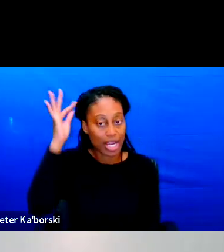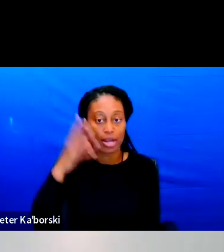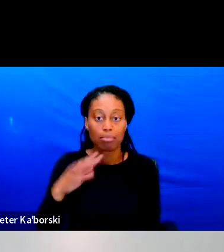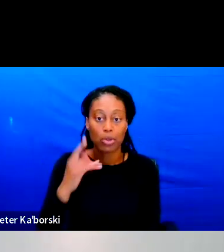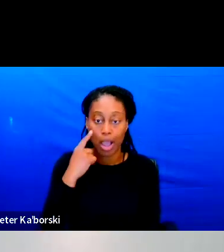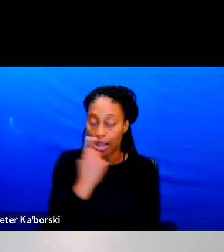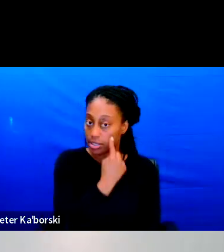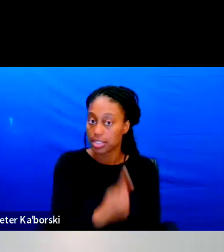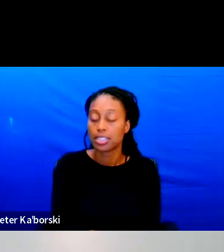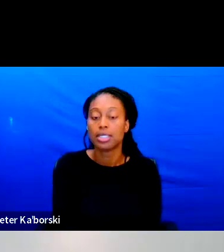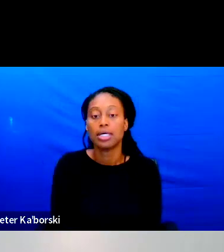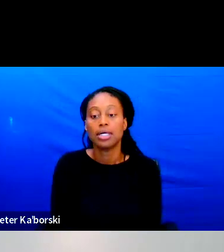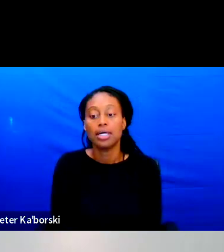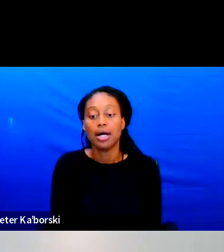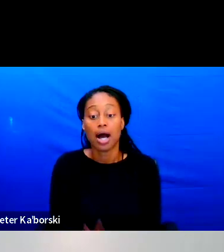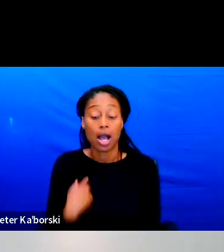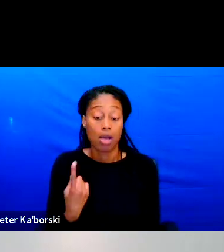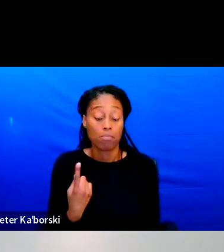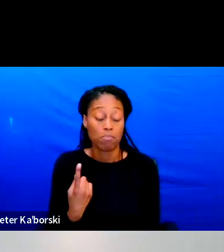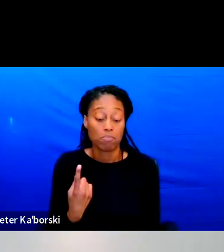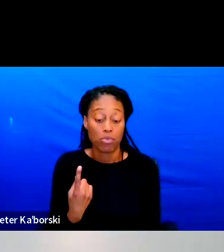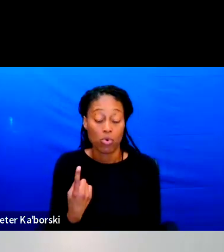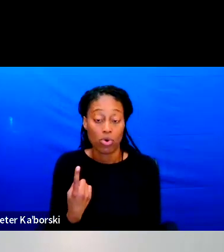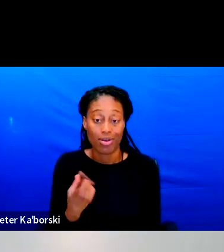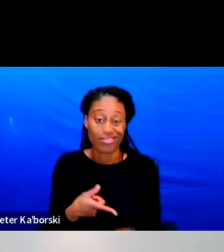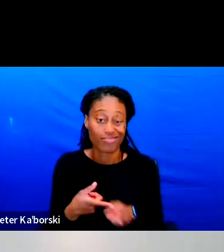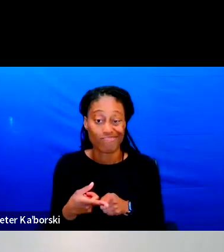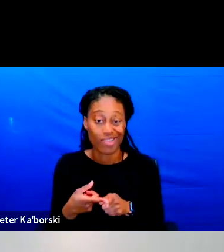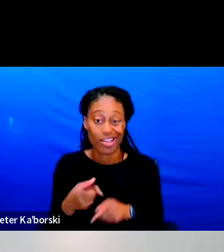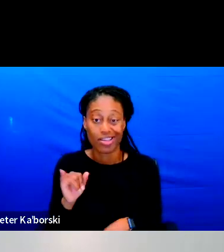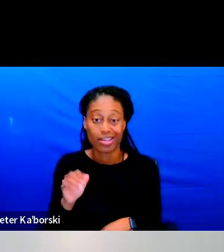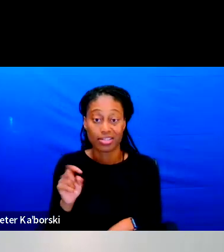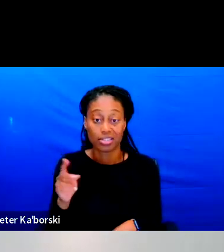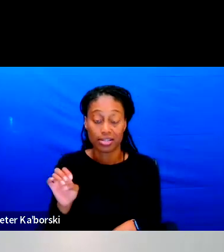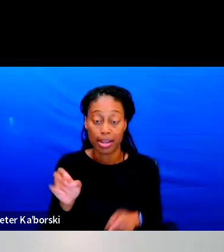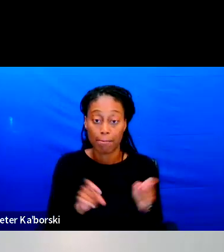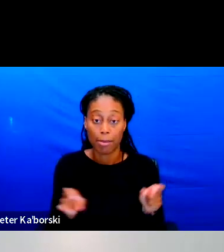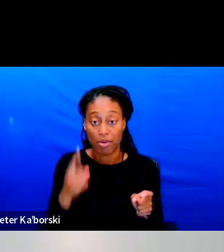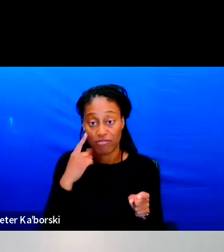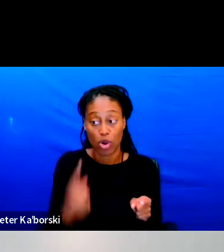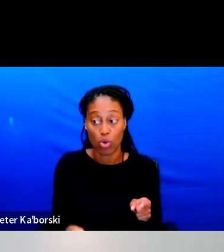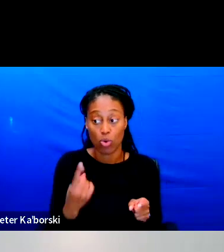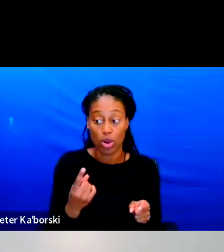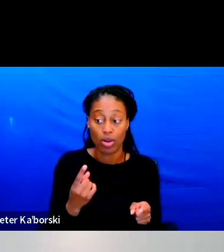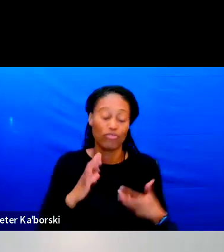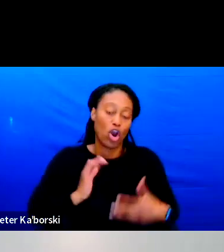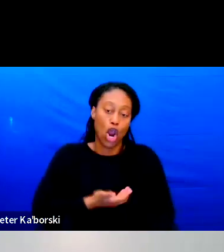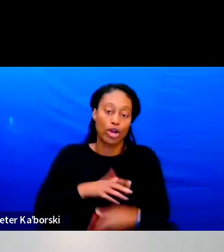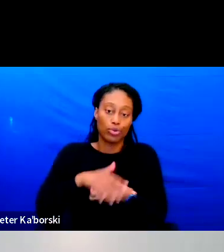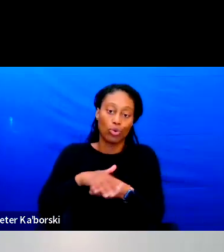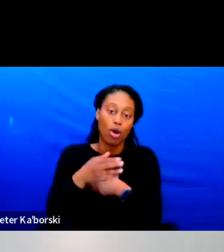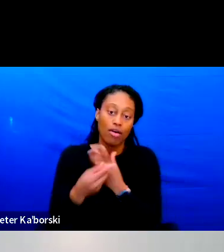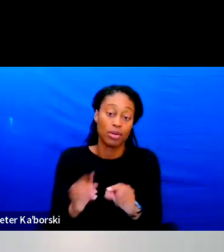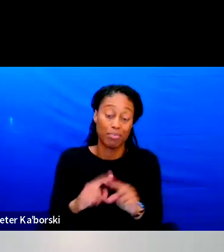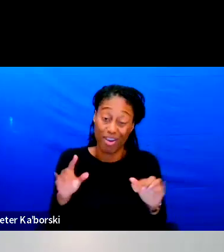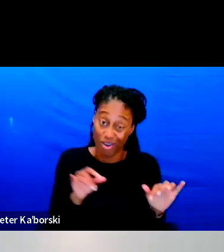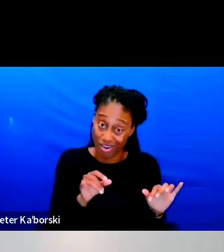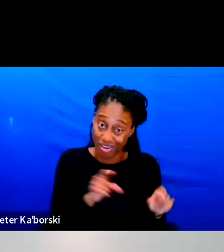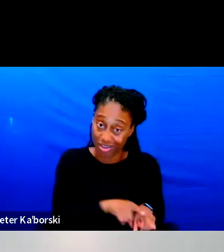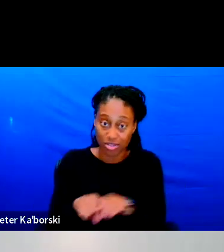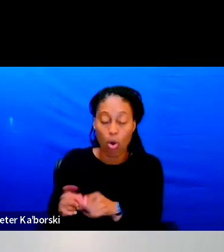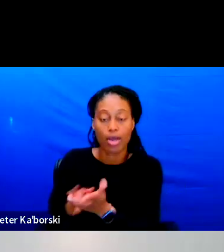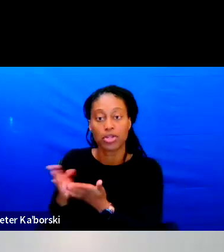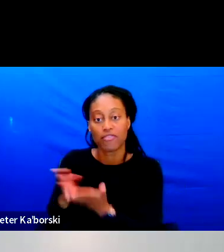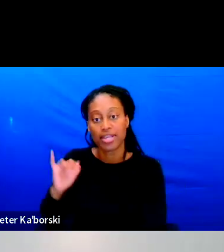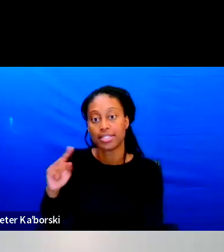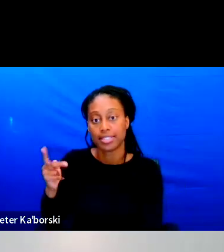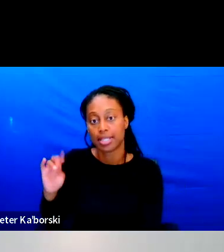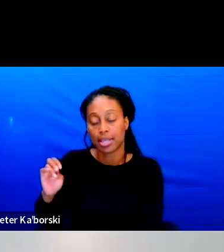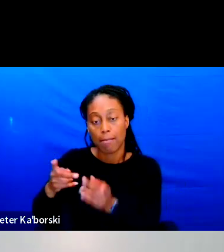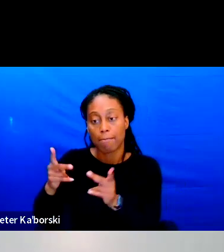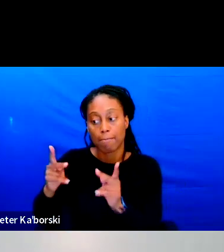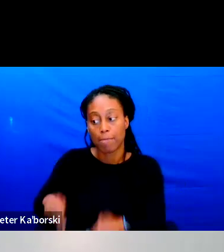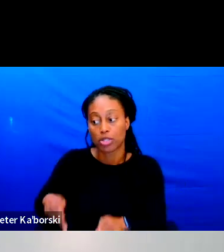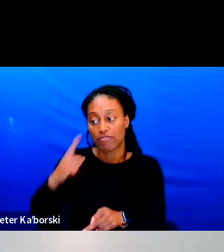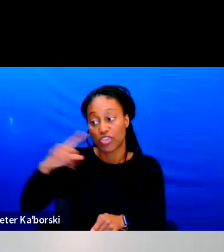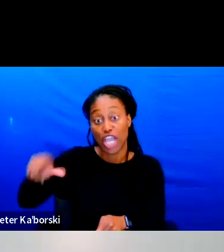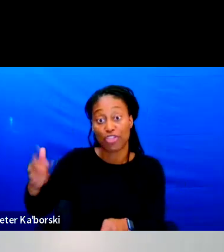tim lepa: I am one of the main I and intake people for one of for our local office. But I also serve as a intake person for the other 2 offices as need be